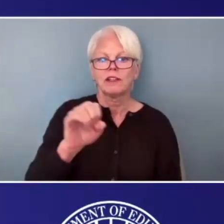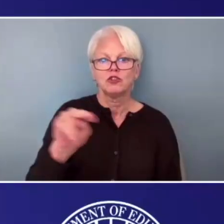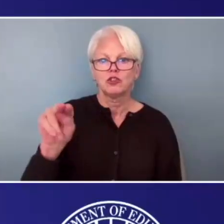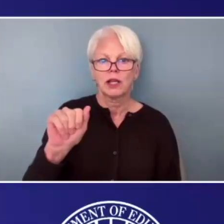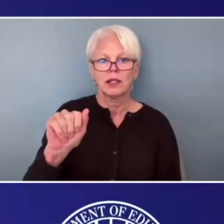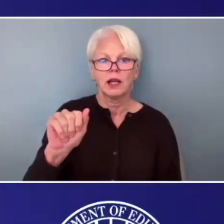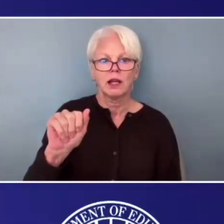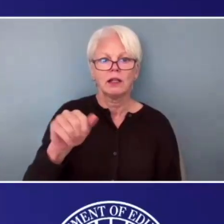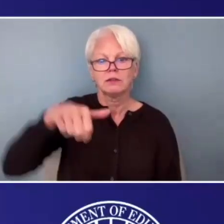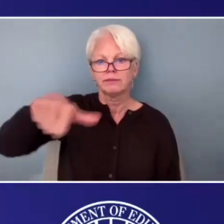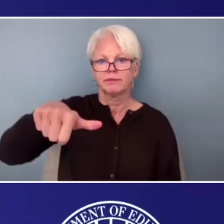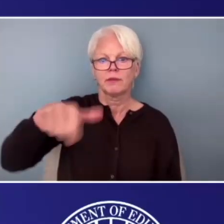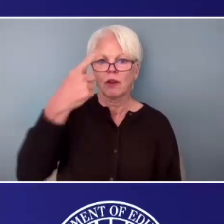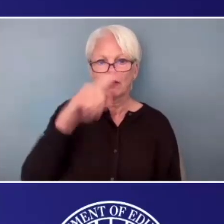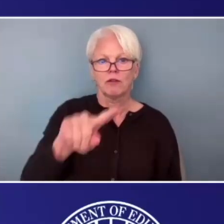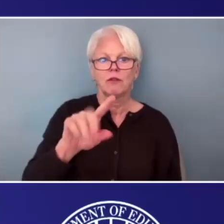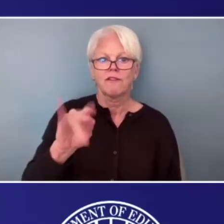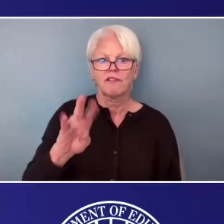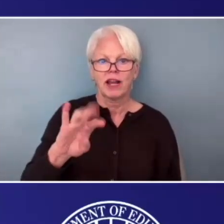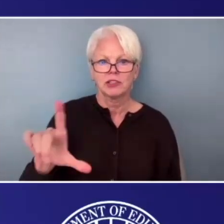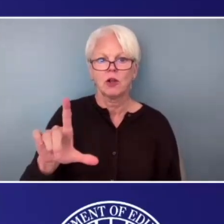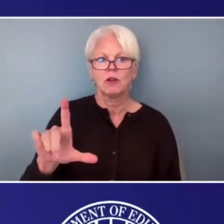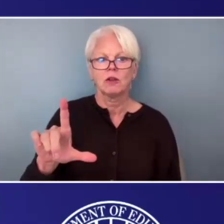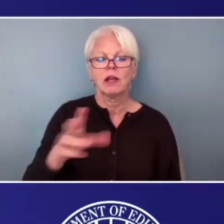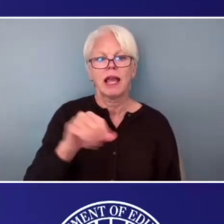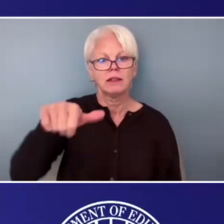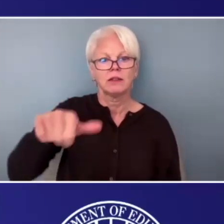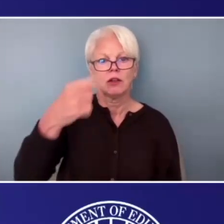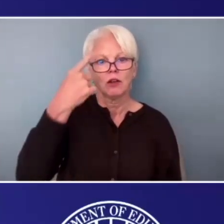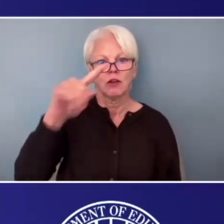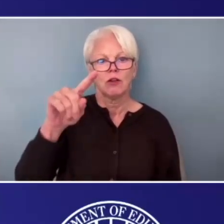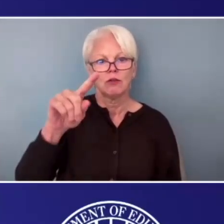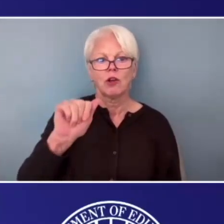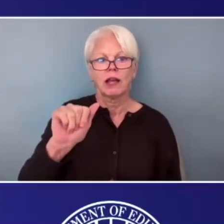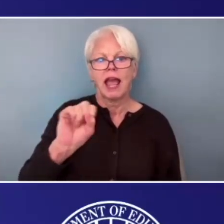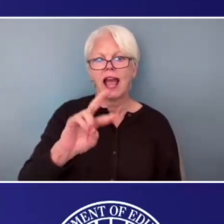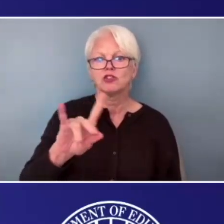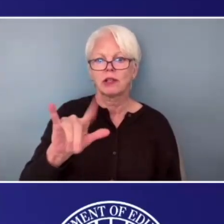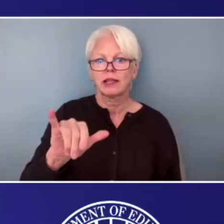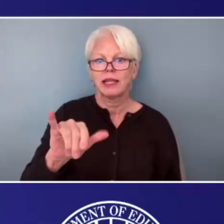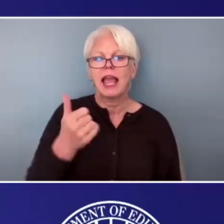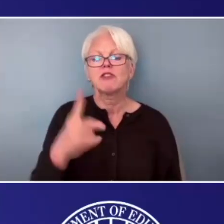sideways thumb for Faisal, and sideways thumb for Ashley. Everyone else is a thumbs up.